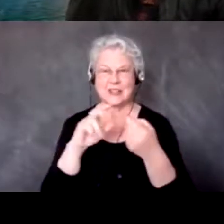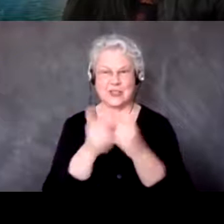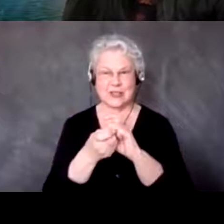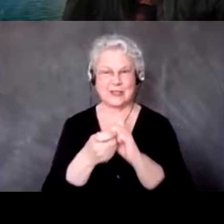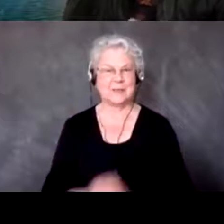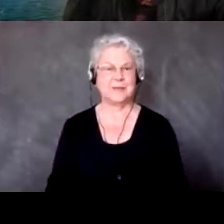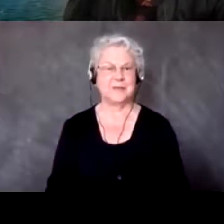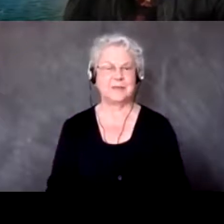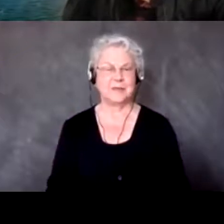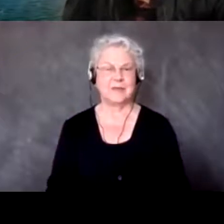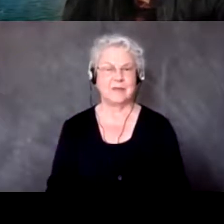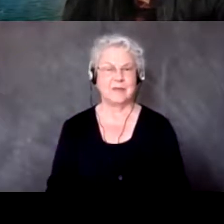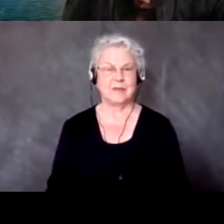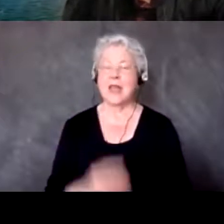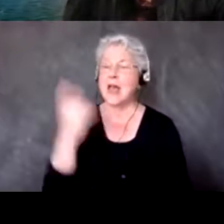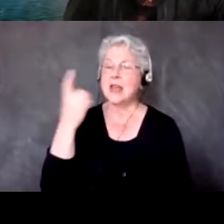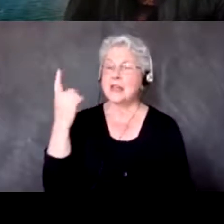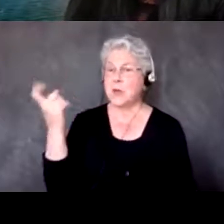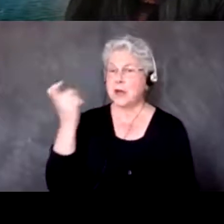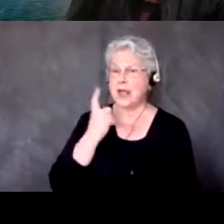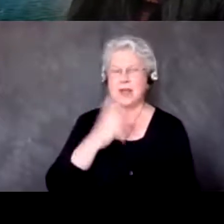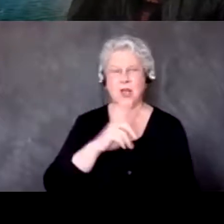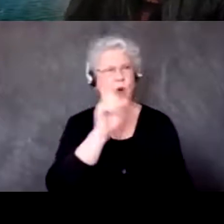So someone who's asking, where do we get a copy of the slides,